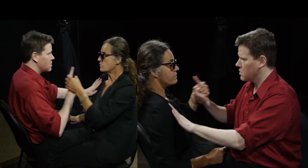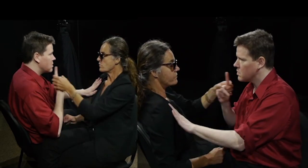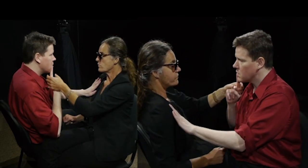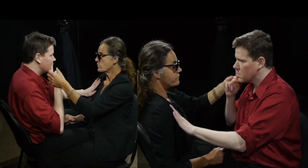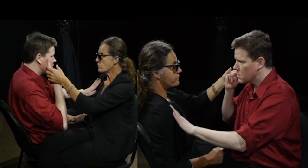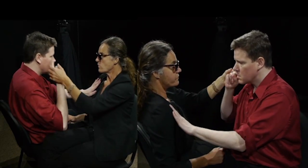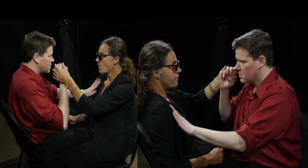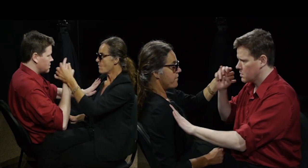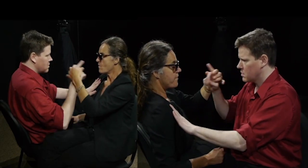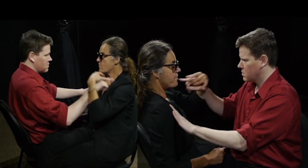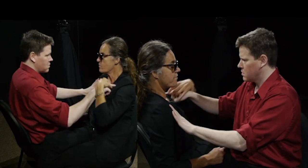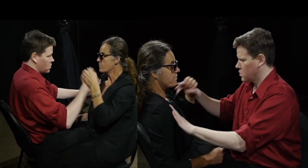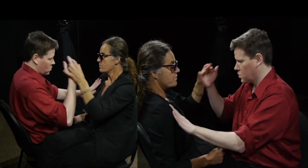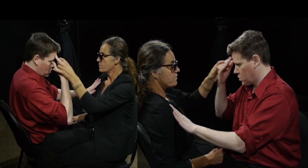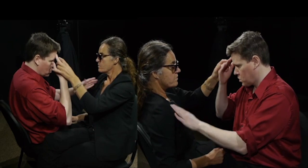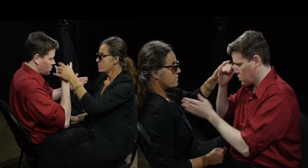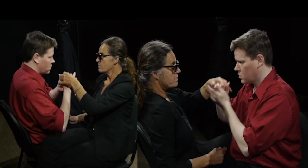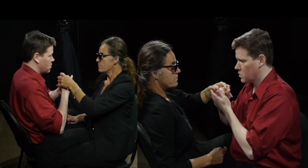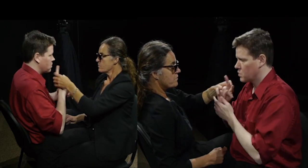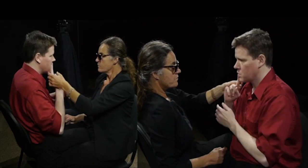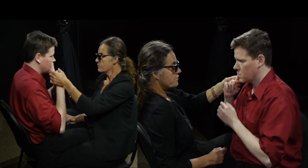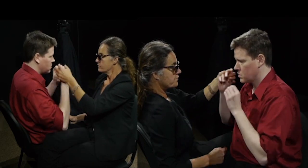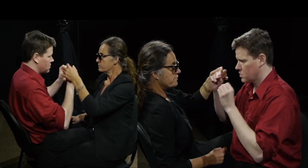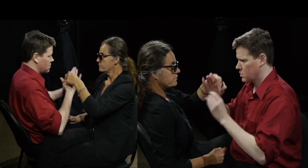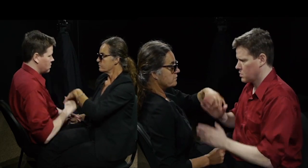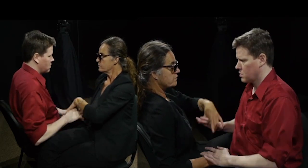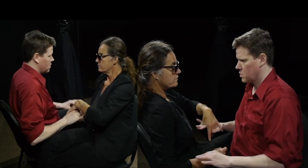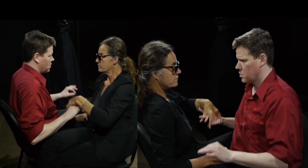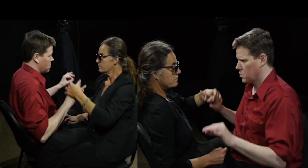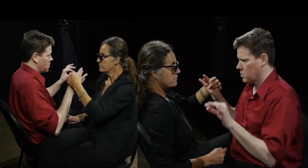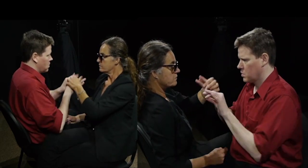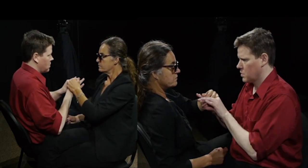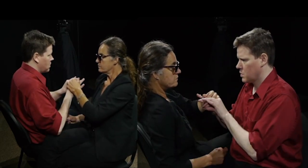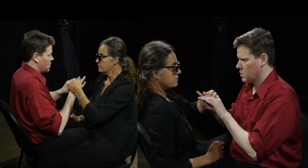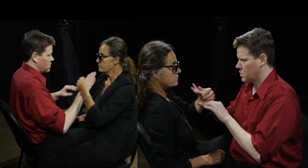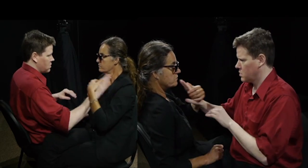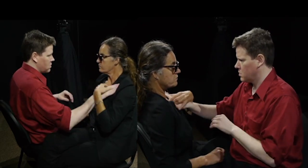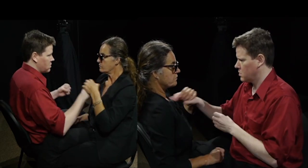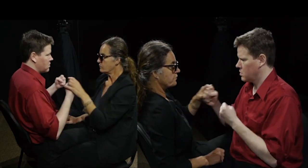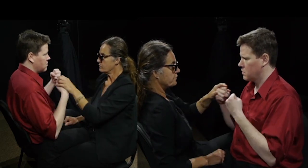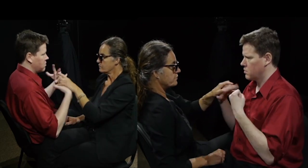In the field of Deaf education, it is abundantly documented the critical role that Deaf teachers play.